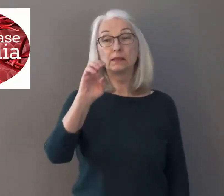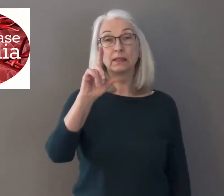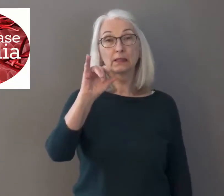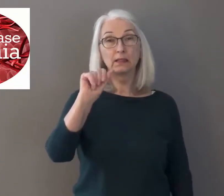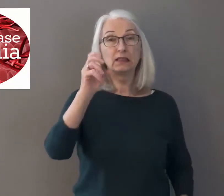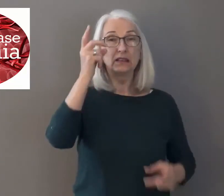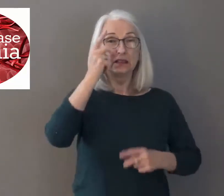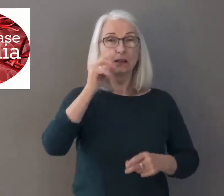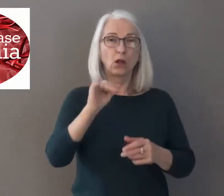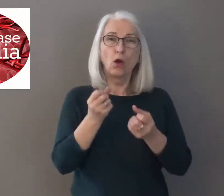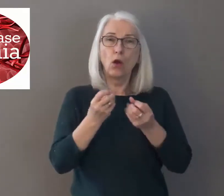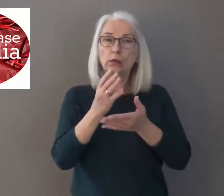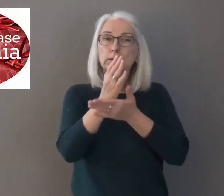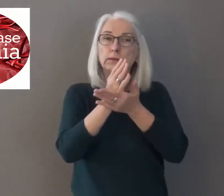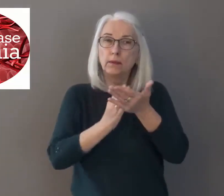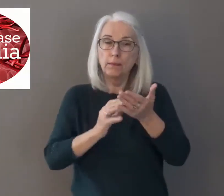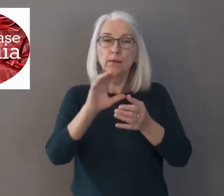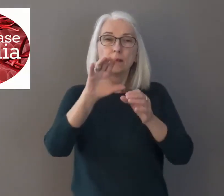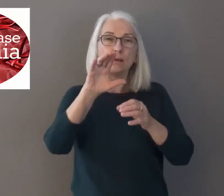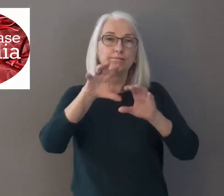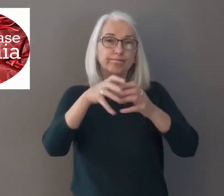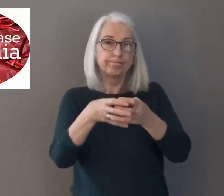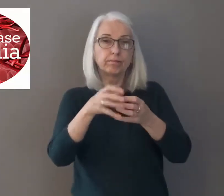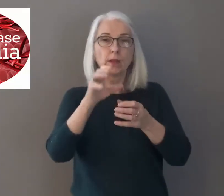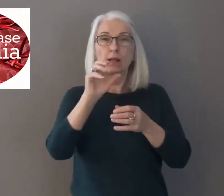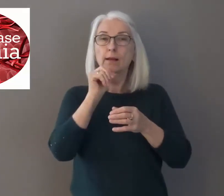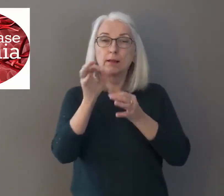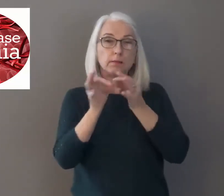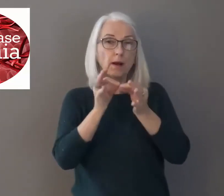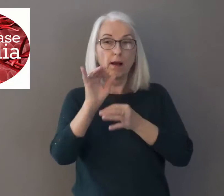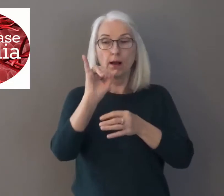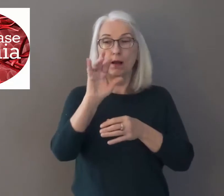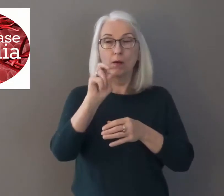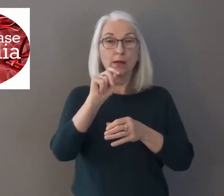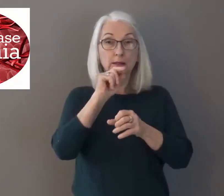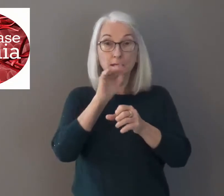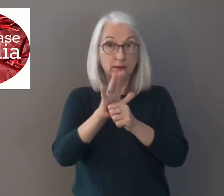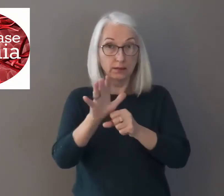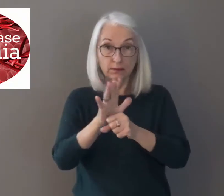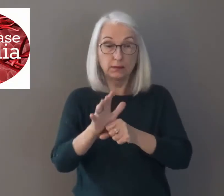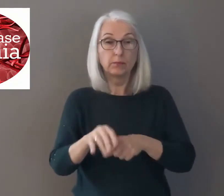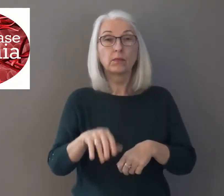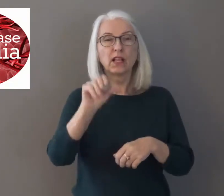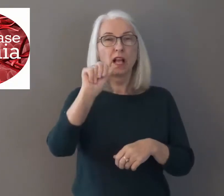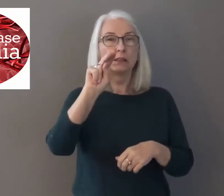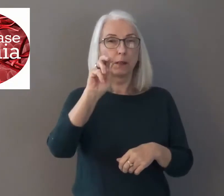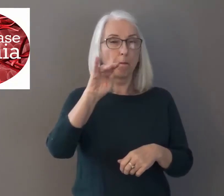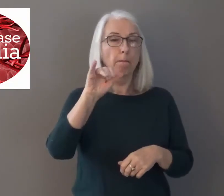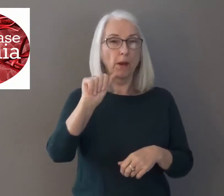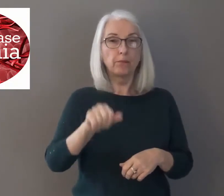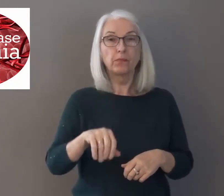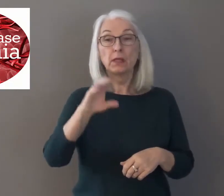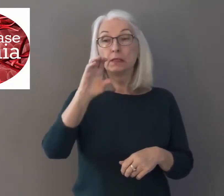Celiac disease is the cause of some cases of unexplained iron deficiency anemia.